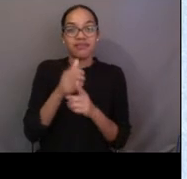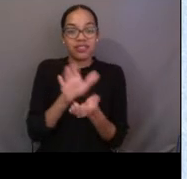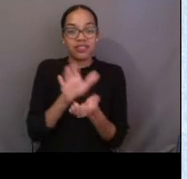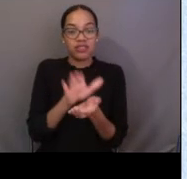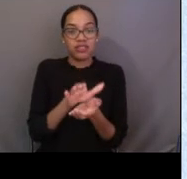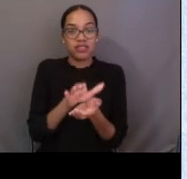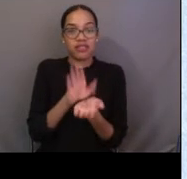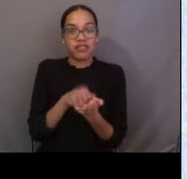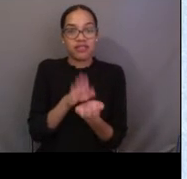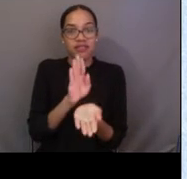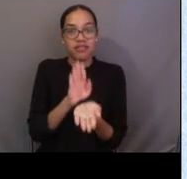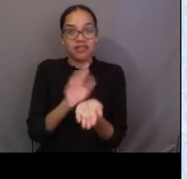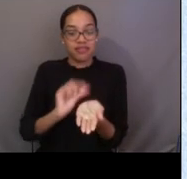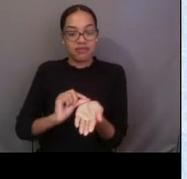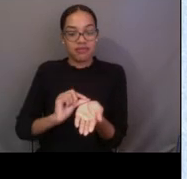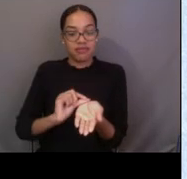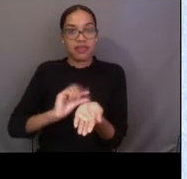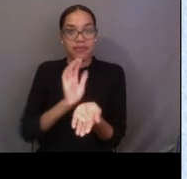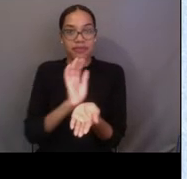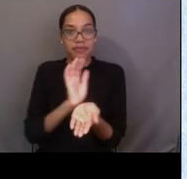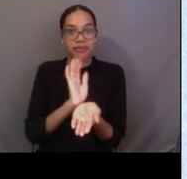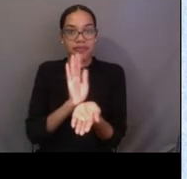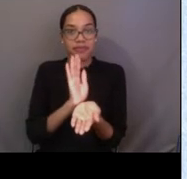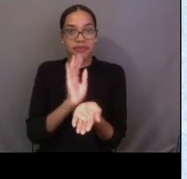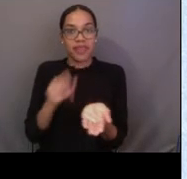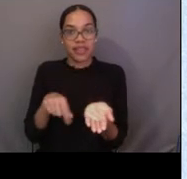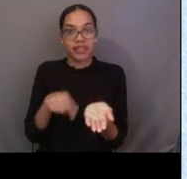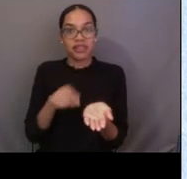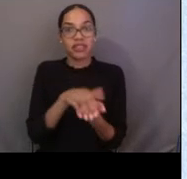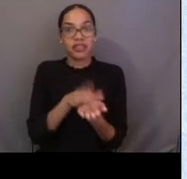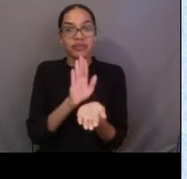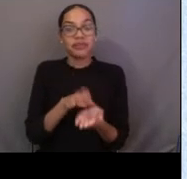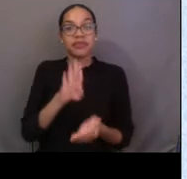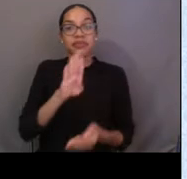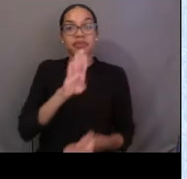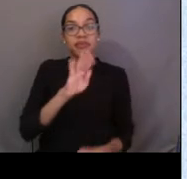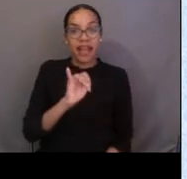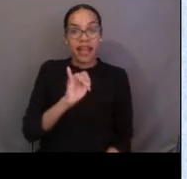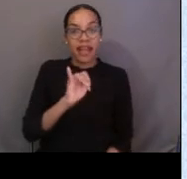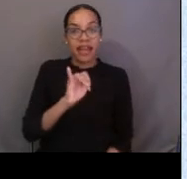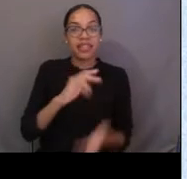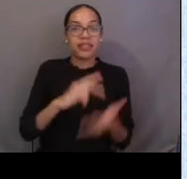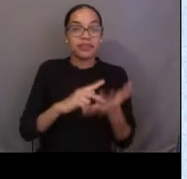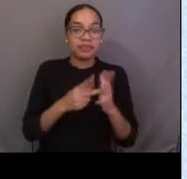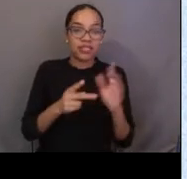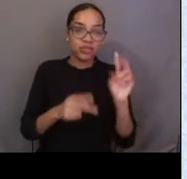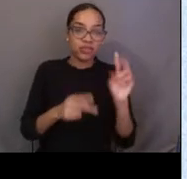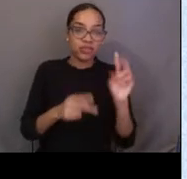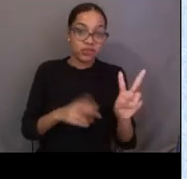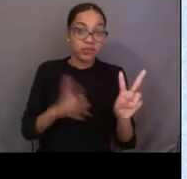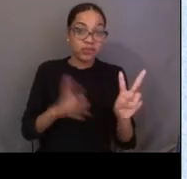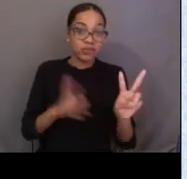And actually, the word bivalve means, so bi means two, just like your bicycle has two wheels,